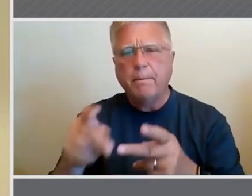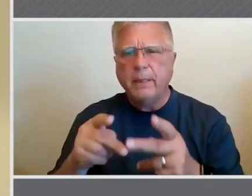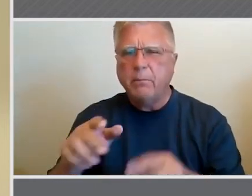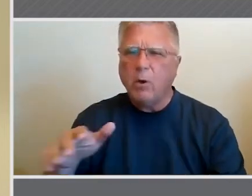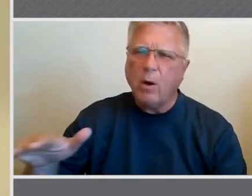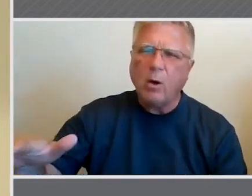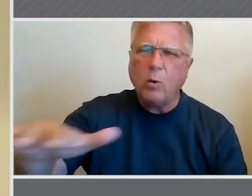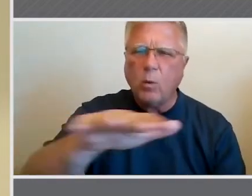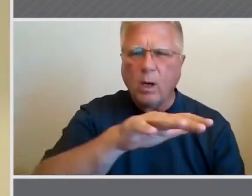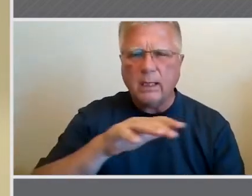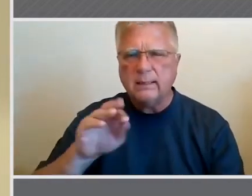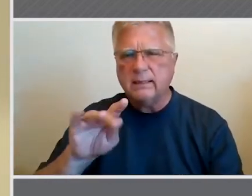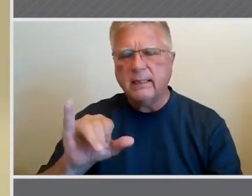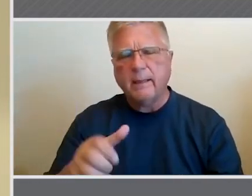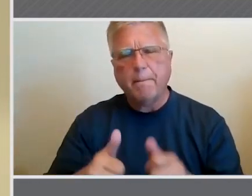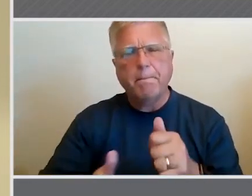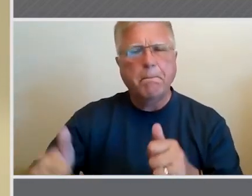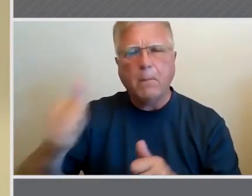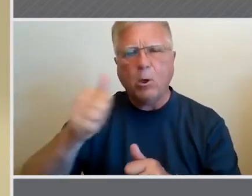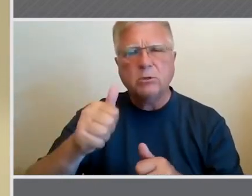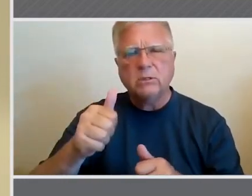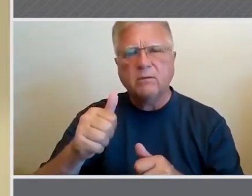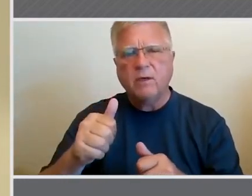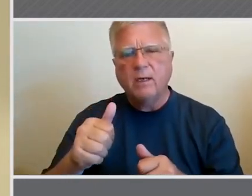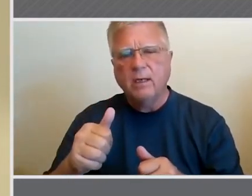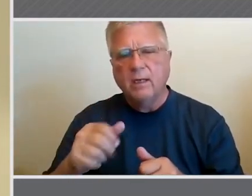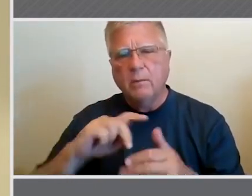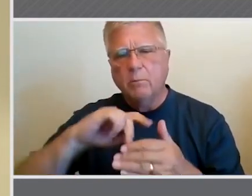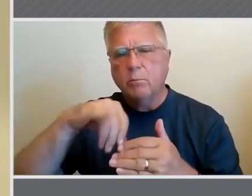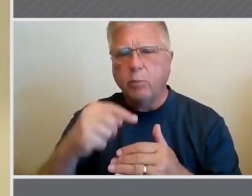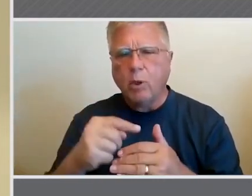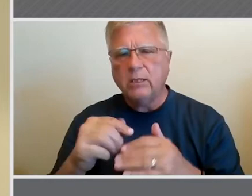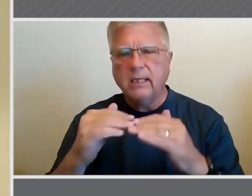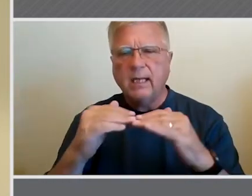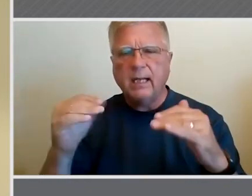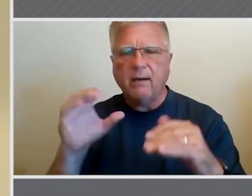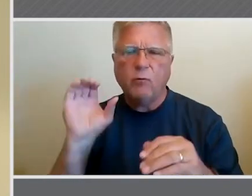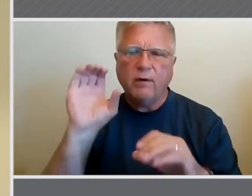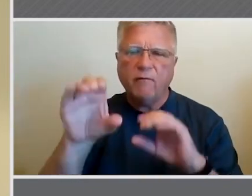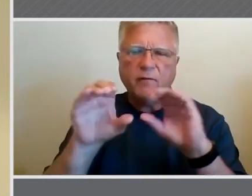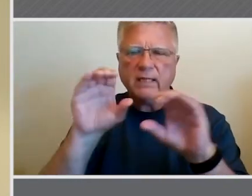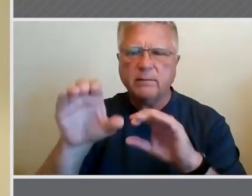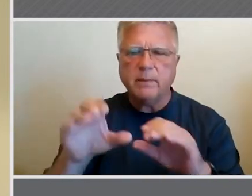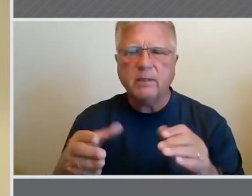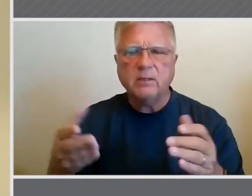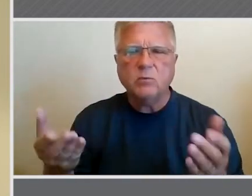our programmatically in project level investment in our city is helping you know,